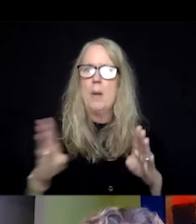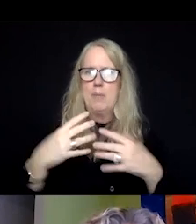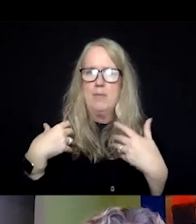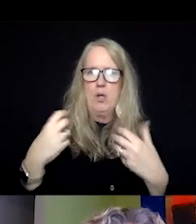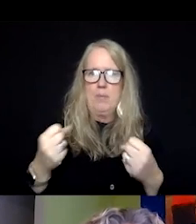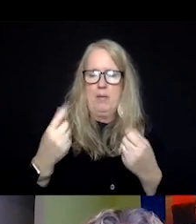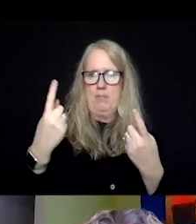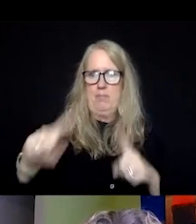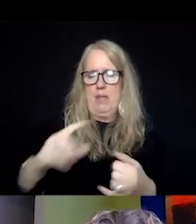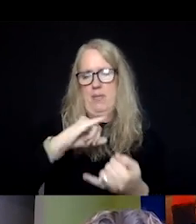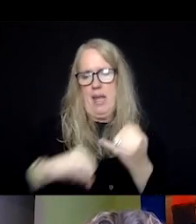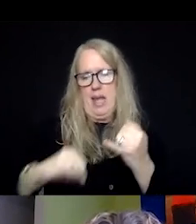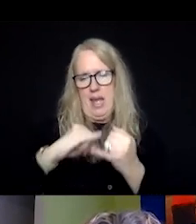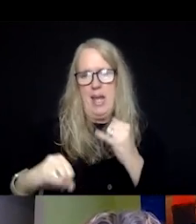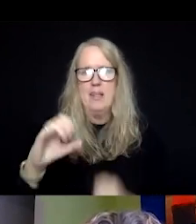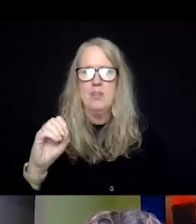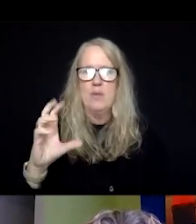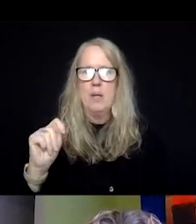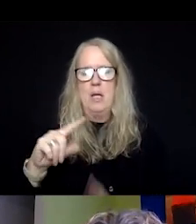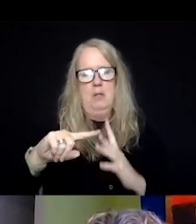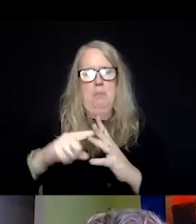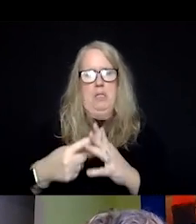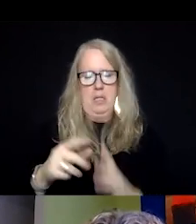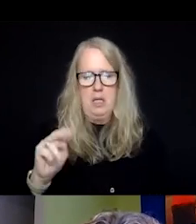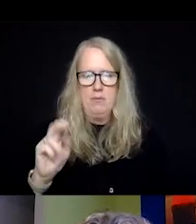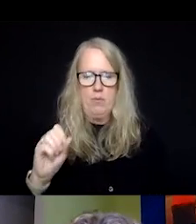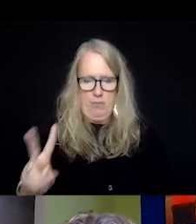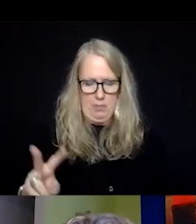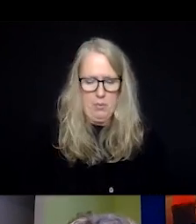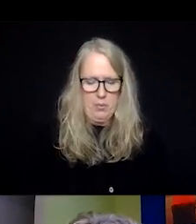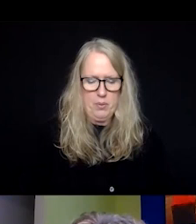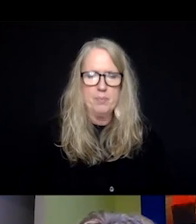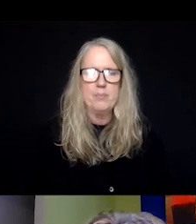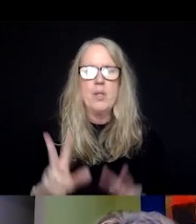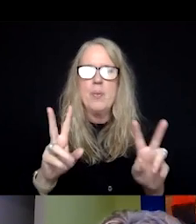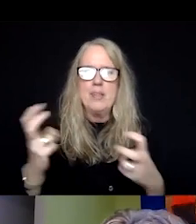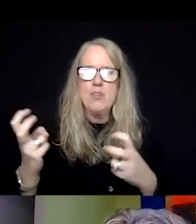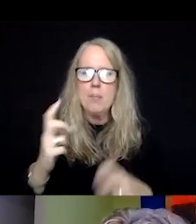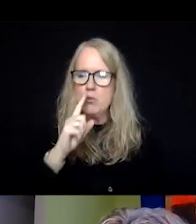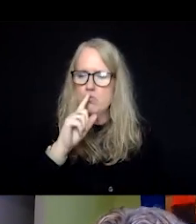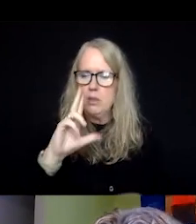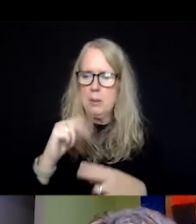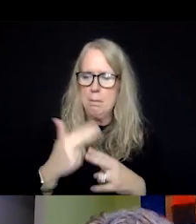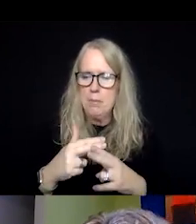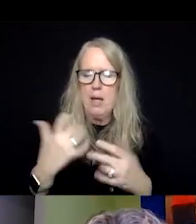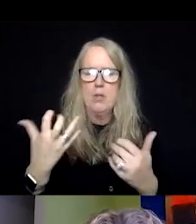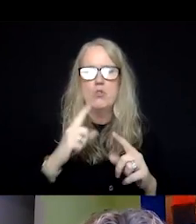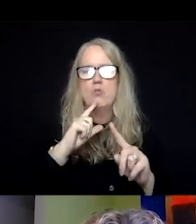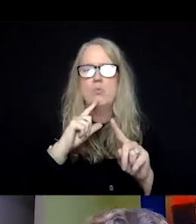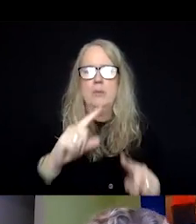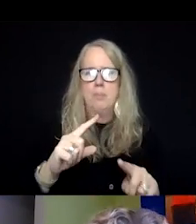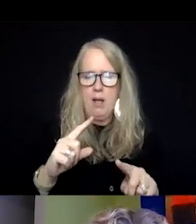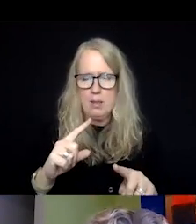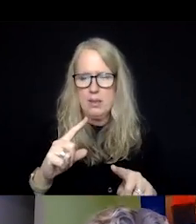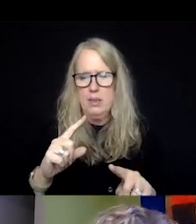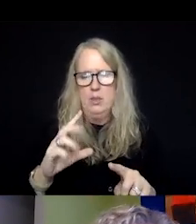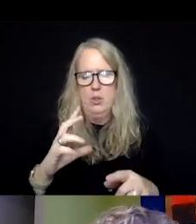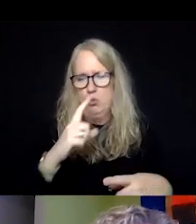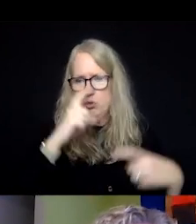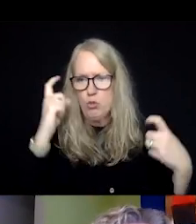BEGINNING OF NOVEMBER, THE TOPIC WAS RESPONDING TO TRAUMA AND VIOLENCE